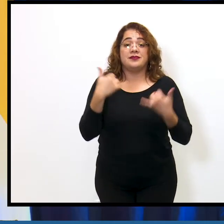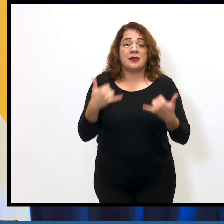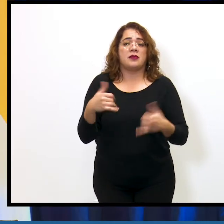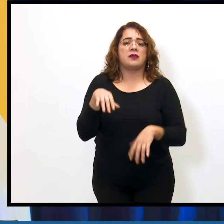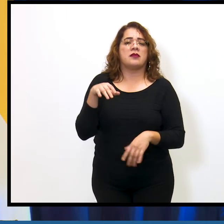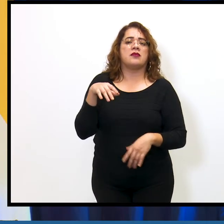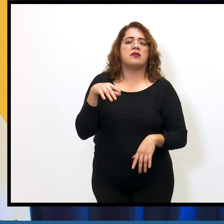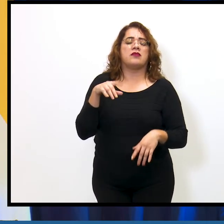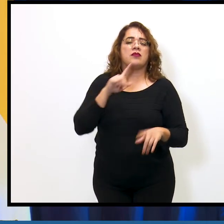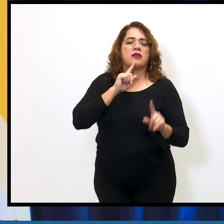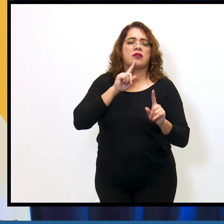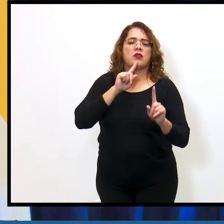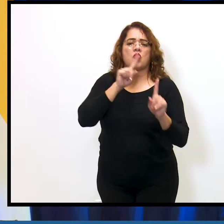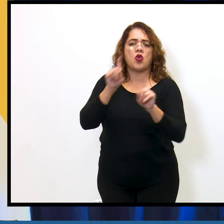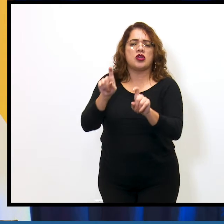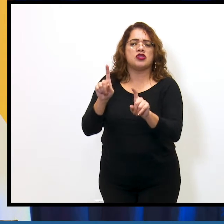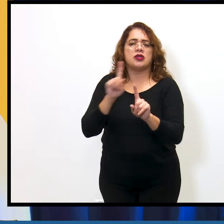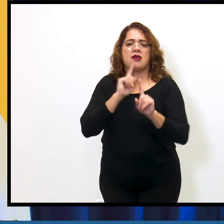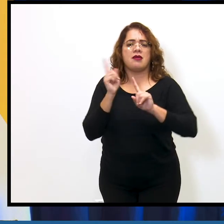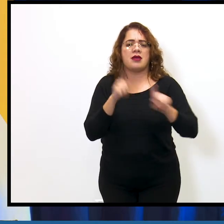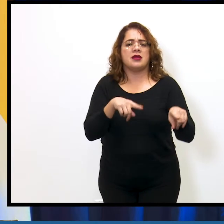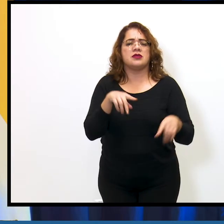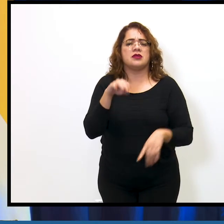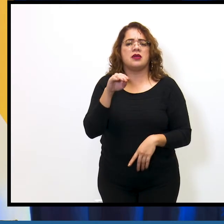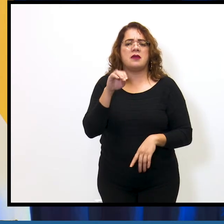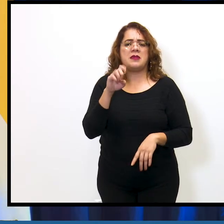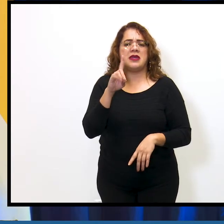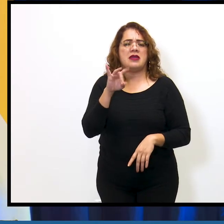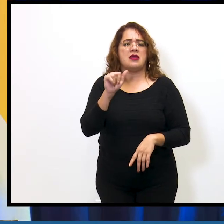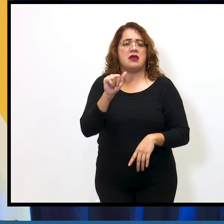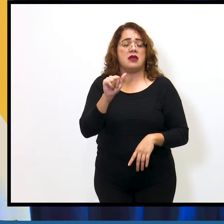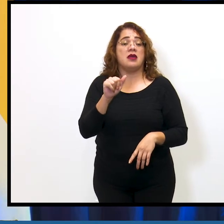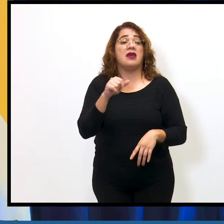for one question each. If media has additional questions they can contact the Long Beach joint